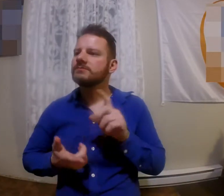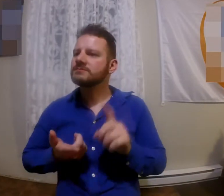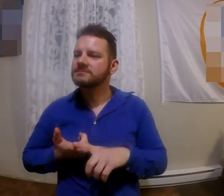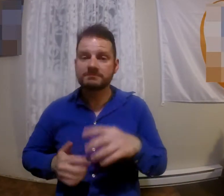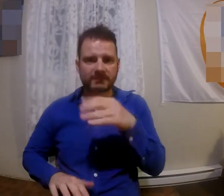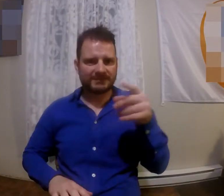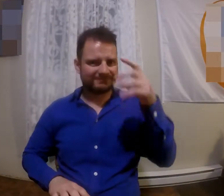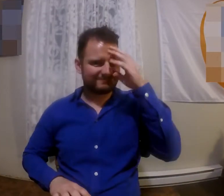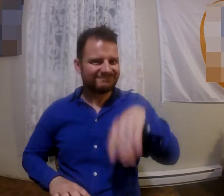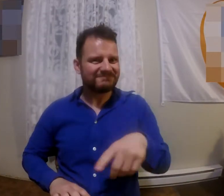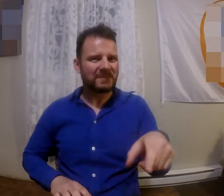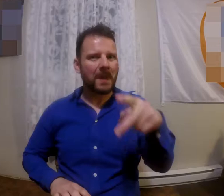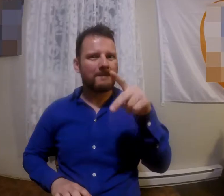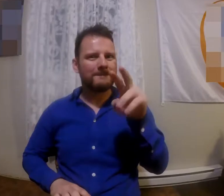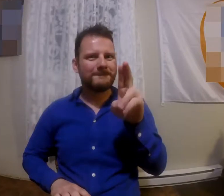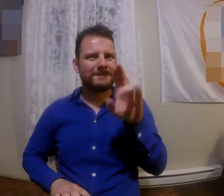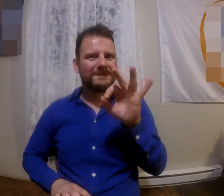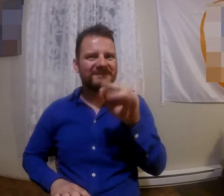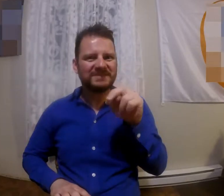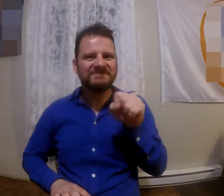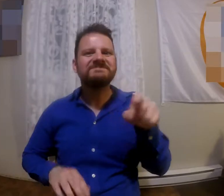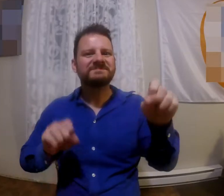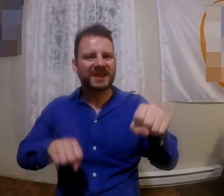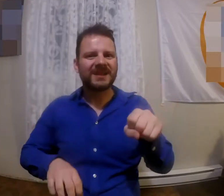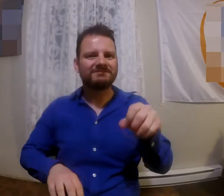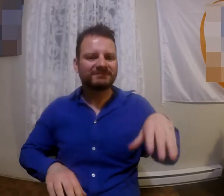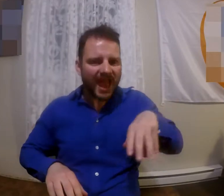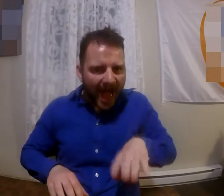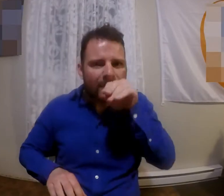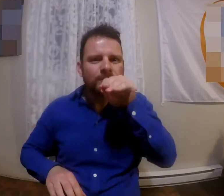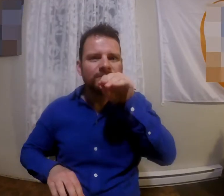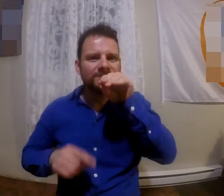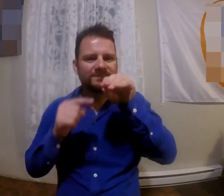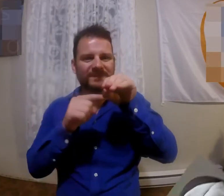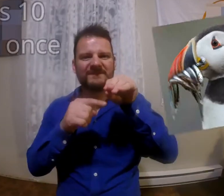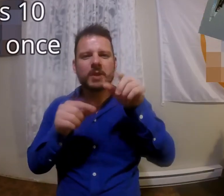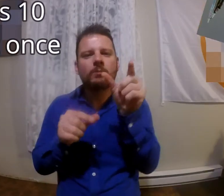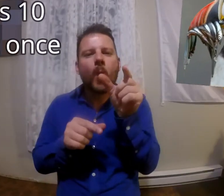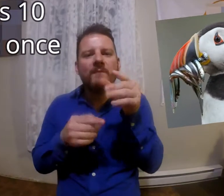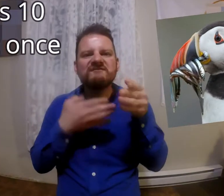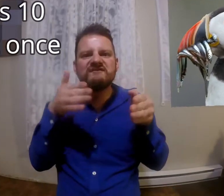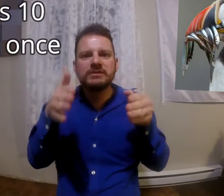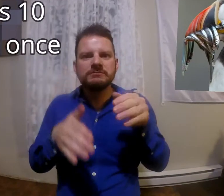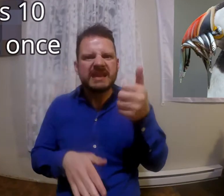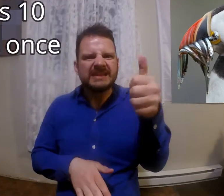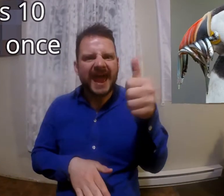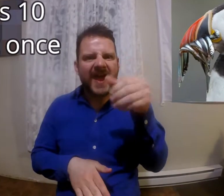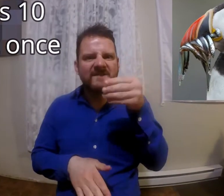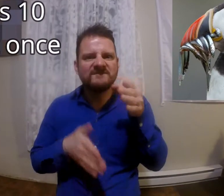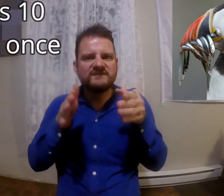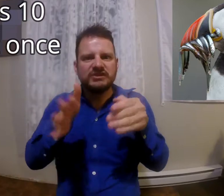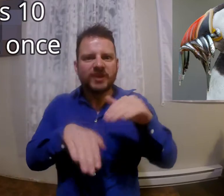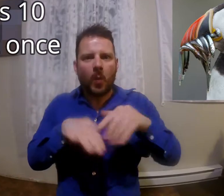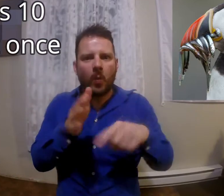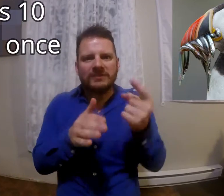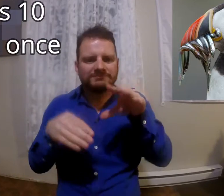What else? Oh, you know a puffin can capture and hold 10 small fish in its beak at once!